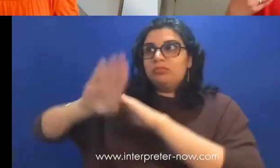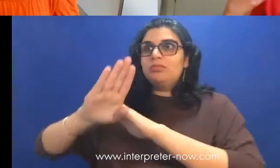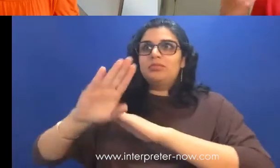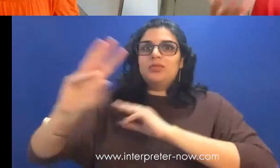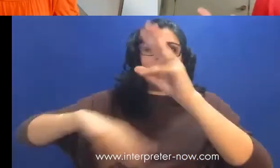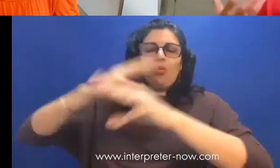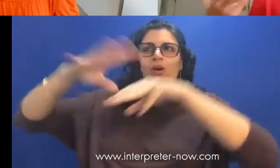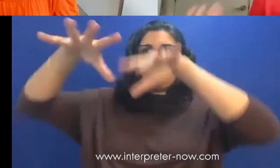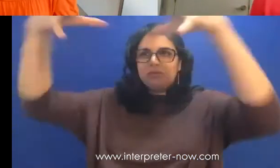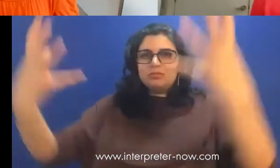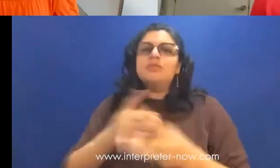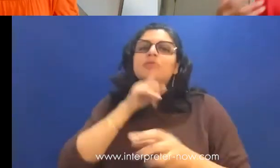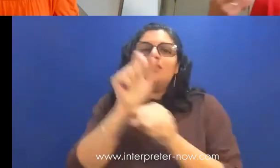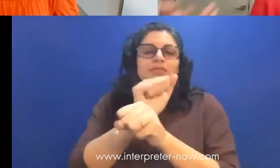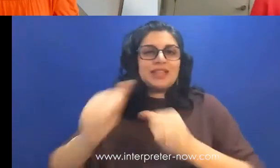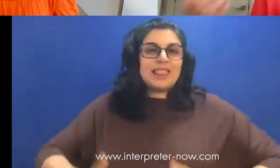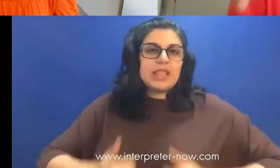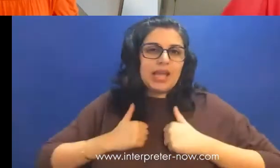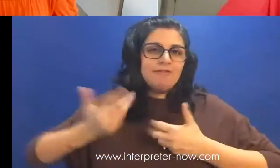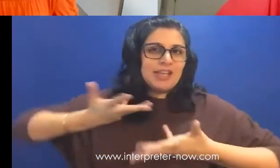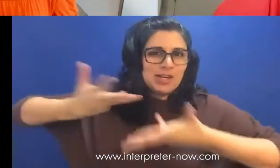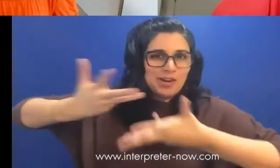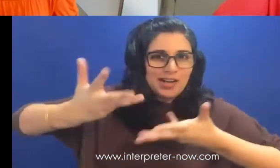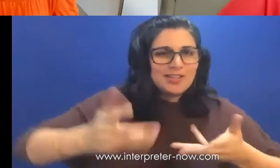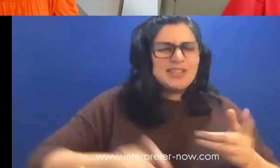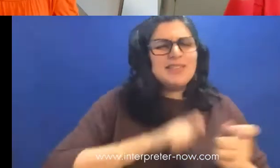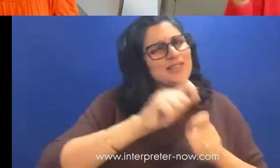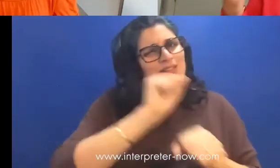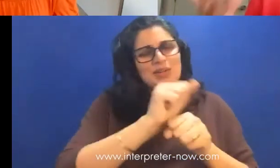with people who are different than us, especially in the workplace.